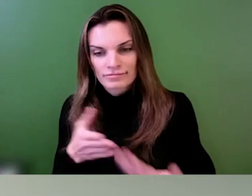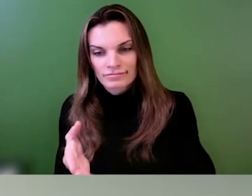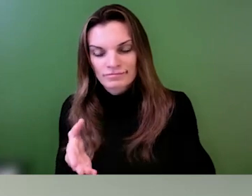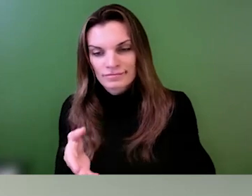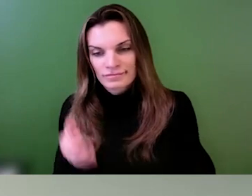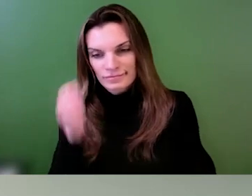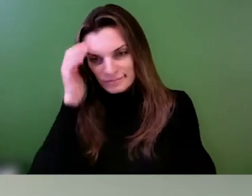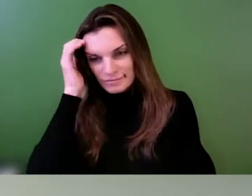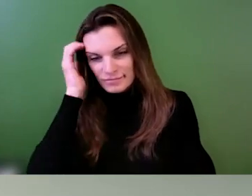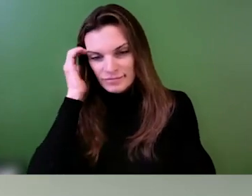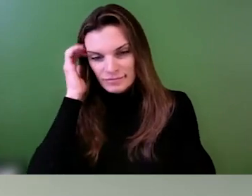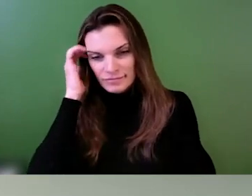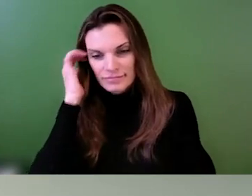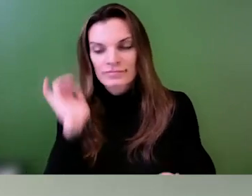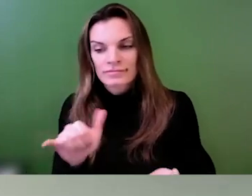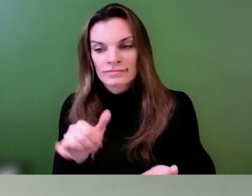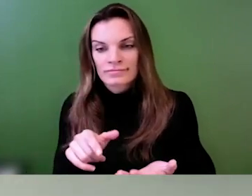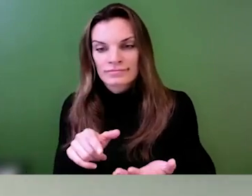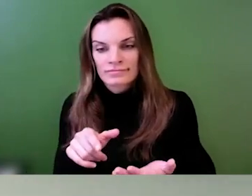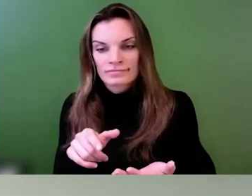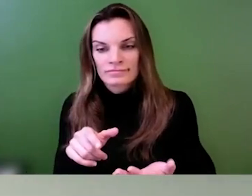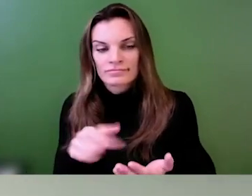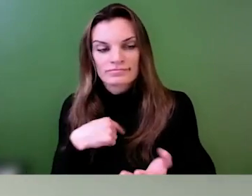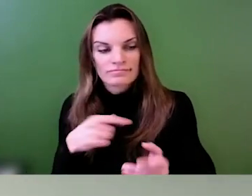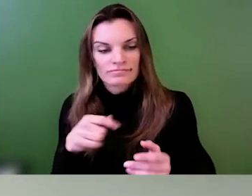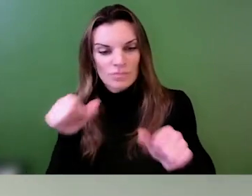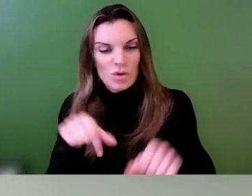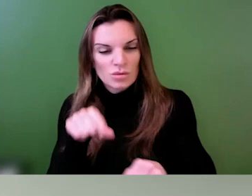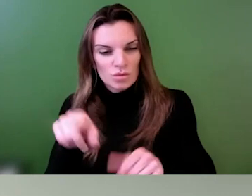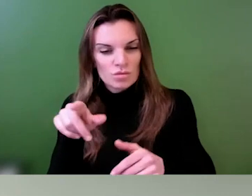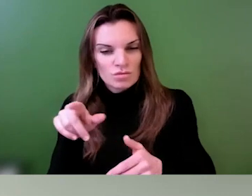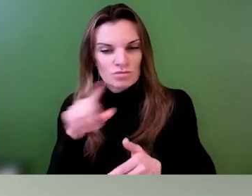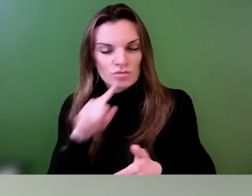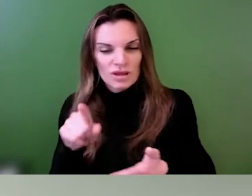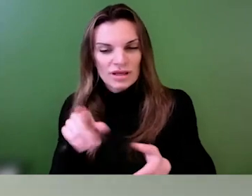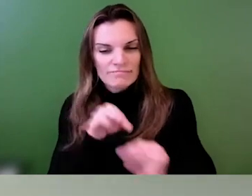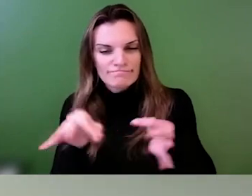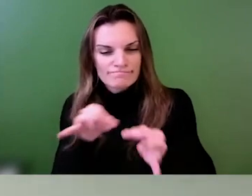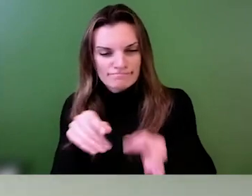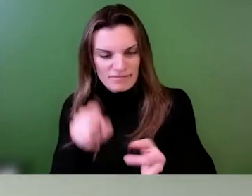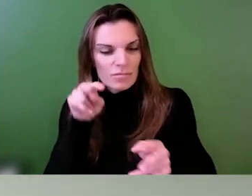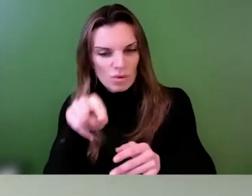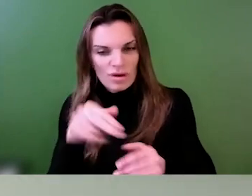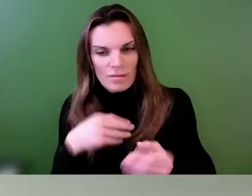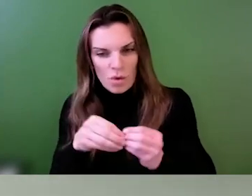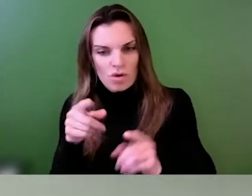posted. So -- on the immune system so recommend sending that